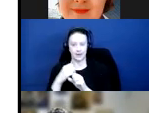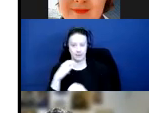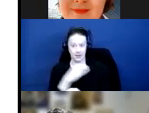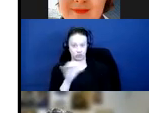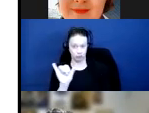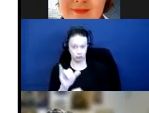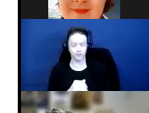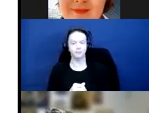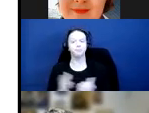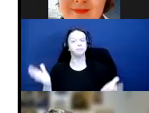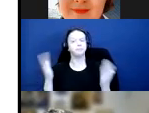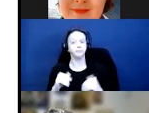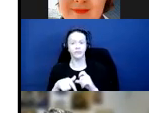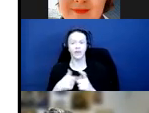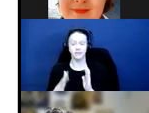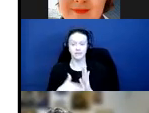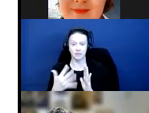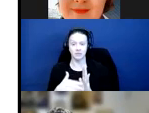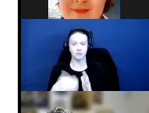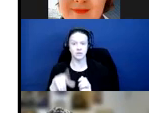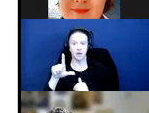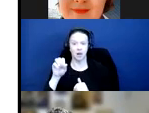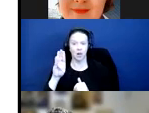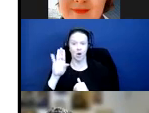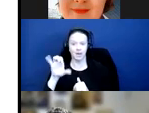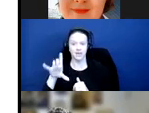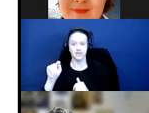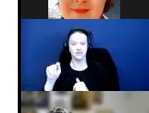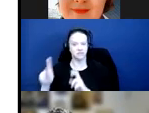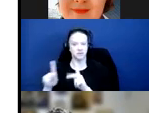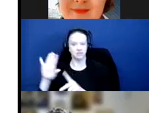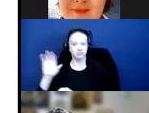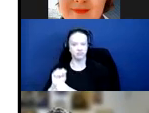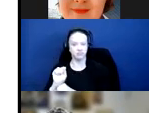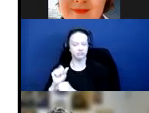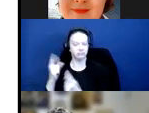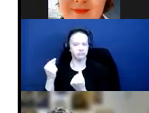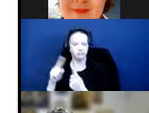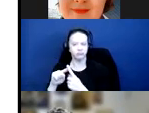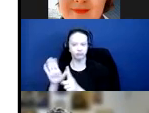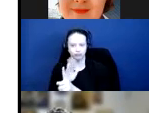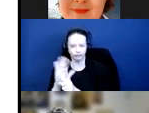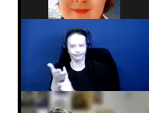And then sometimes lobbyists or other community partners are aware of rulemaking committees,